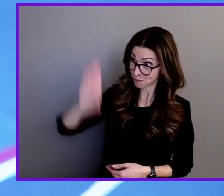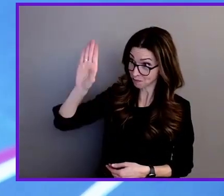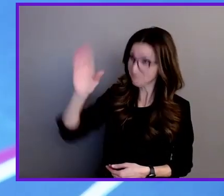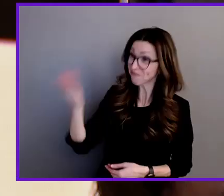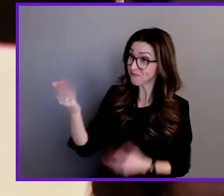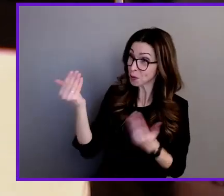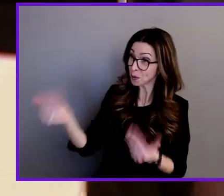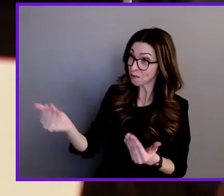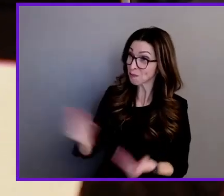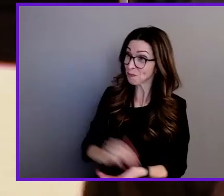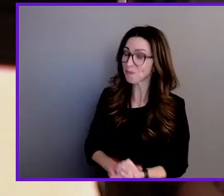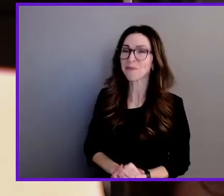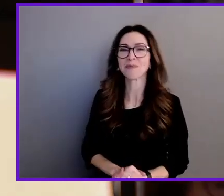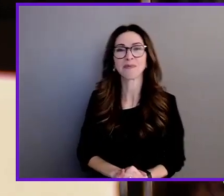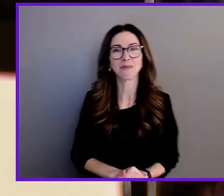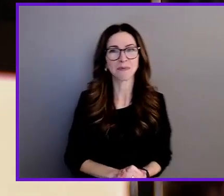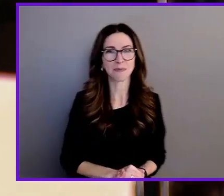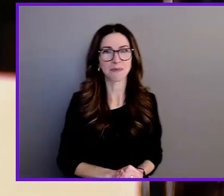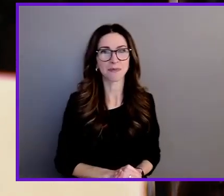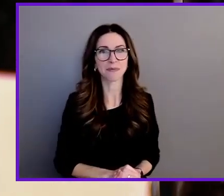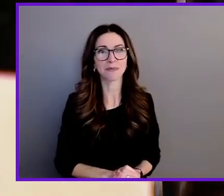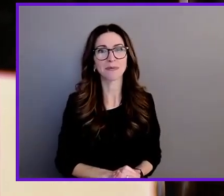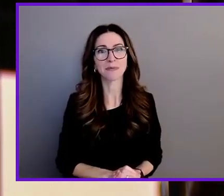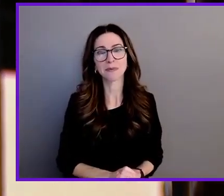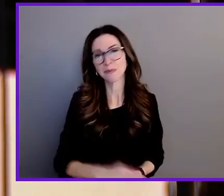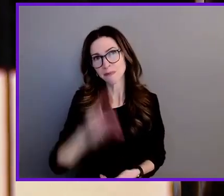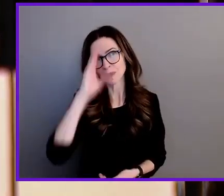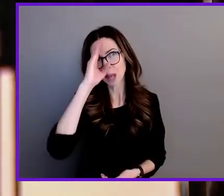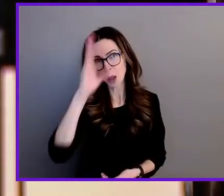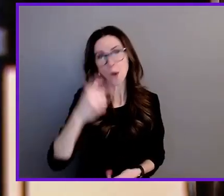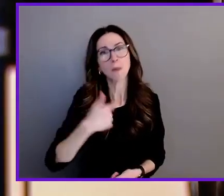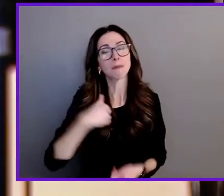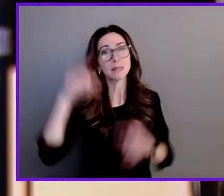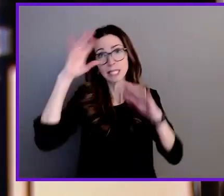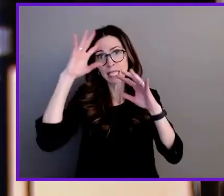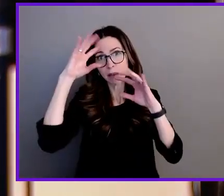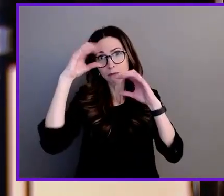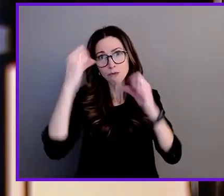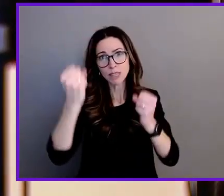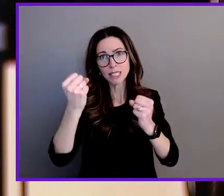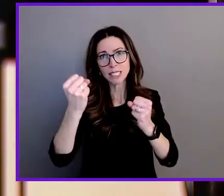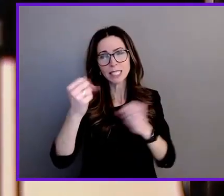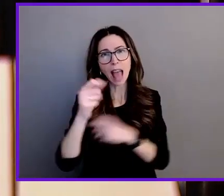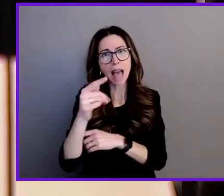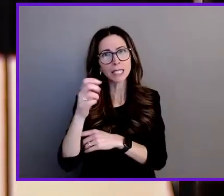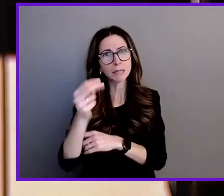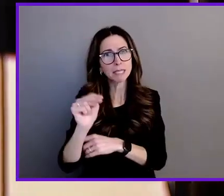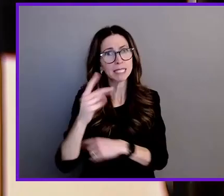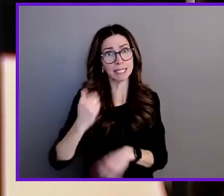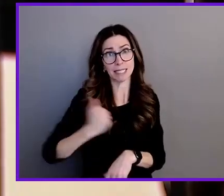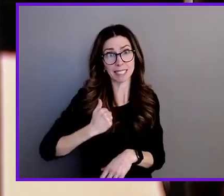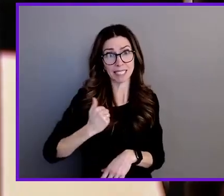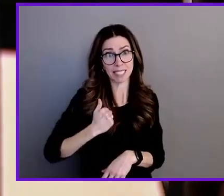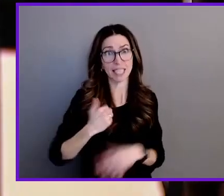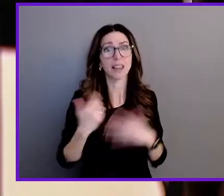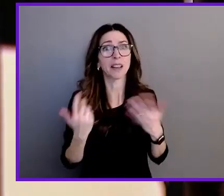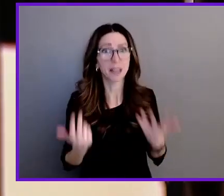Hello. My name is Eoin Ó Catháin. I am the president of AASPAA Canada. I can hear my VP saying: with your Irish accent, slow down.